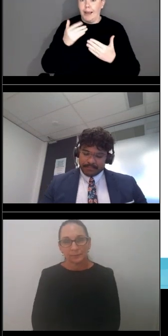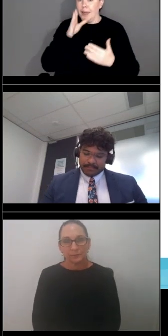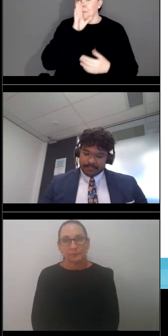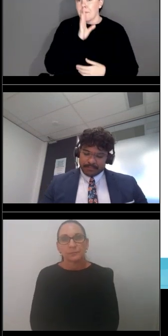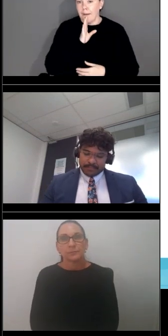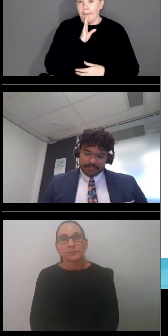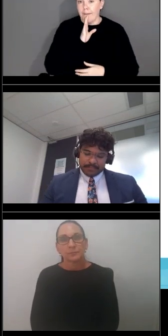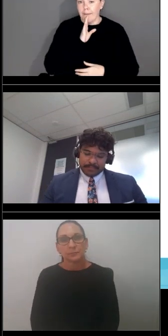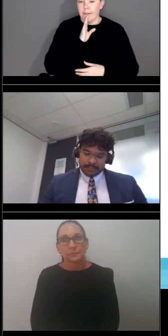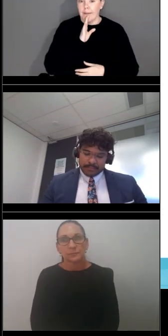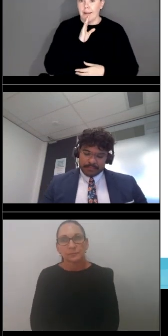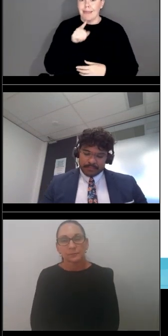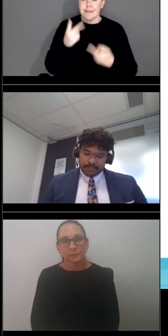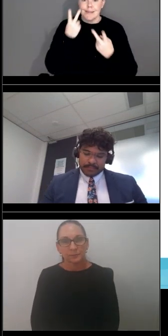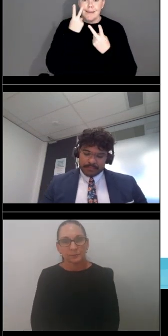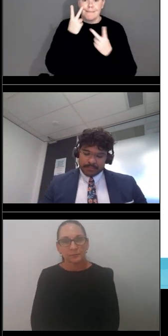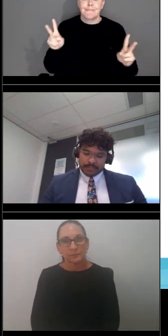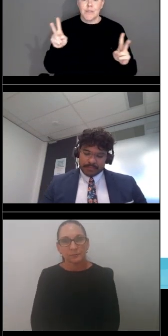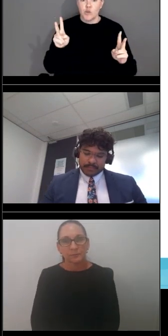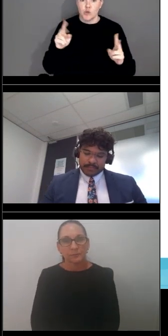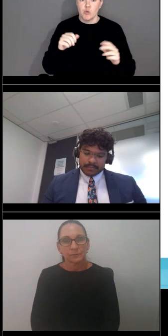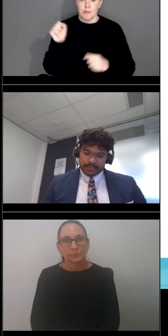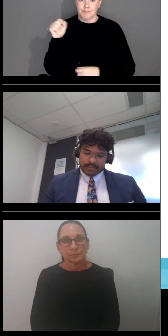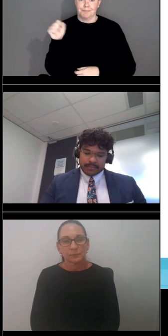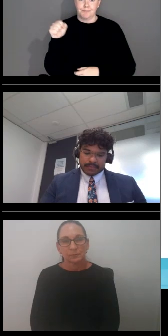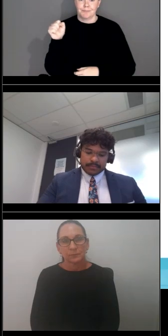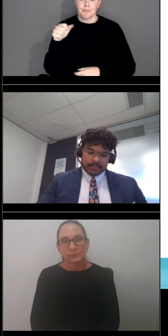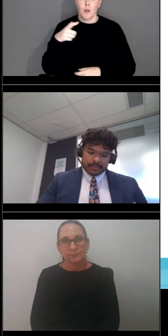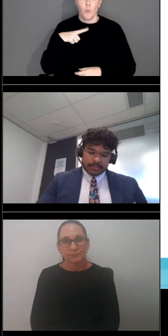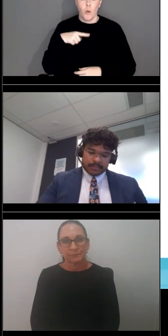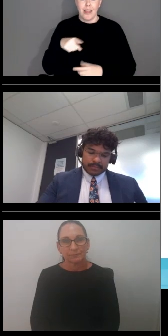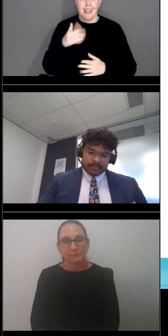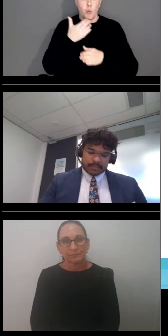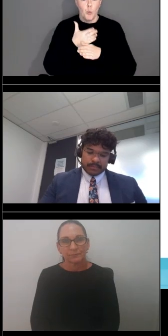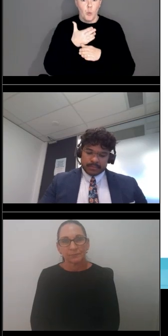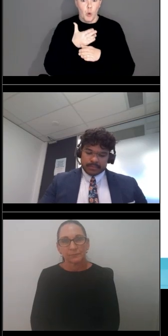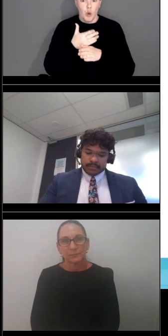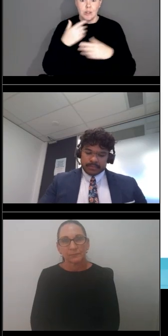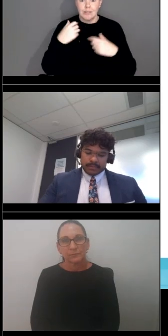it's visual so the reason why the story cards work is there's a picture and there's a visual